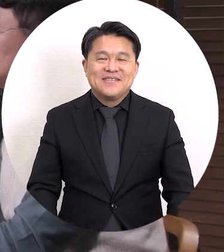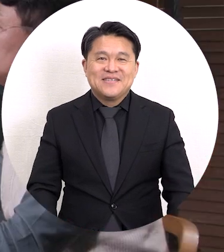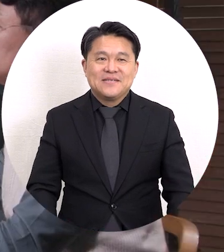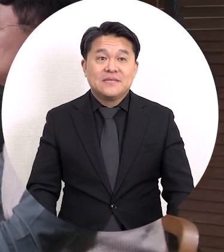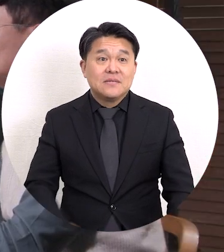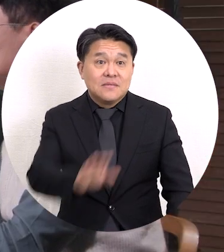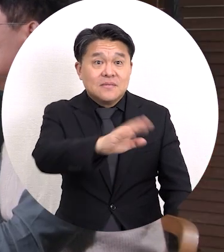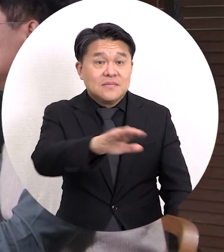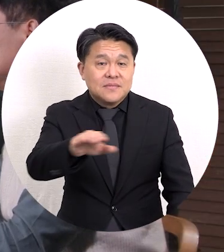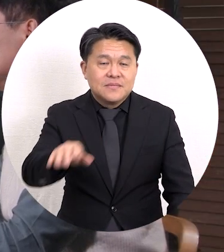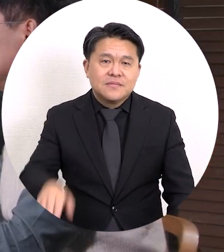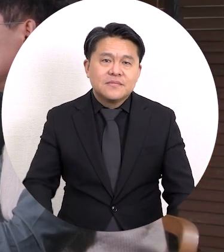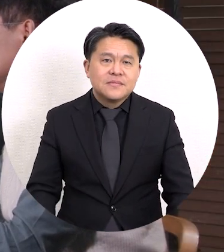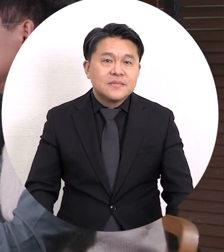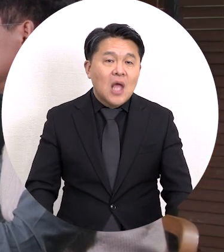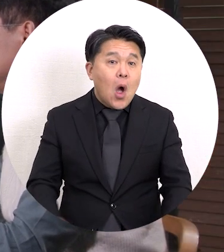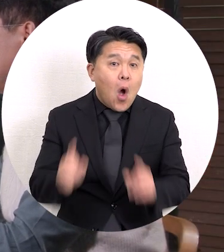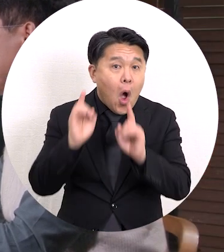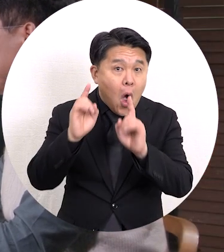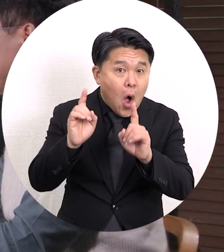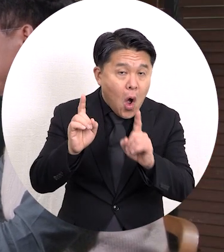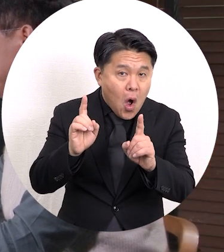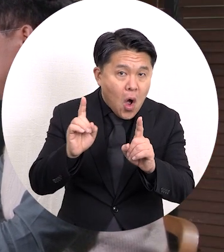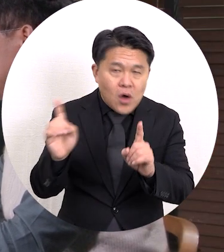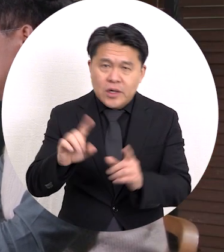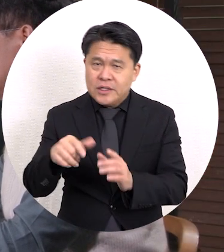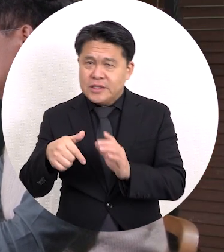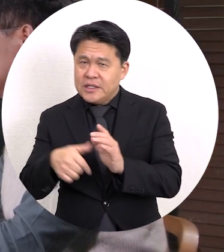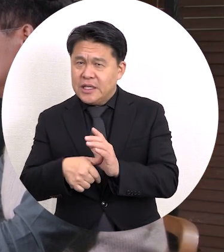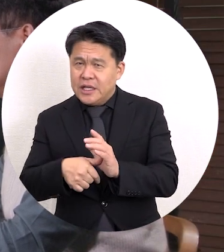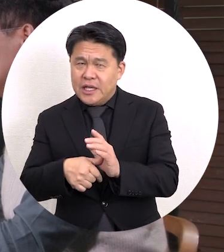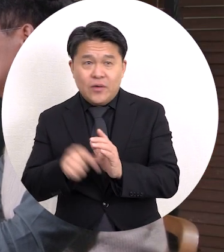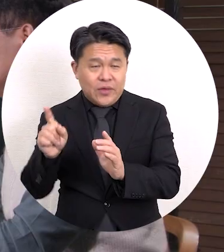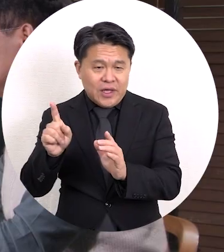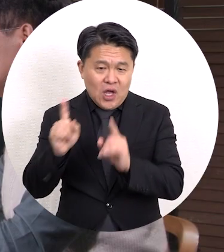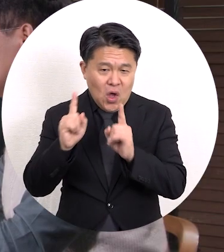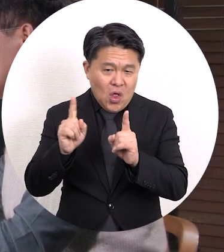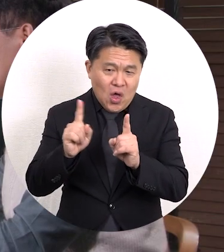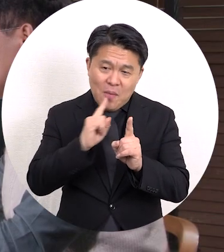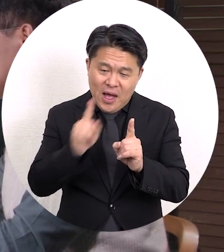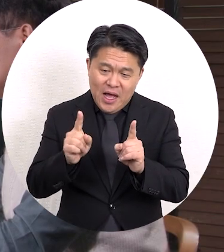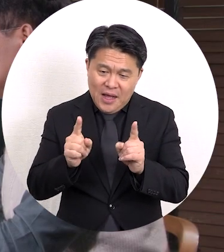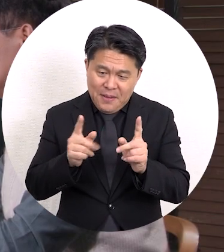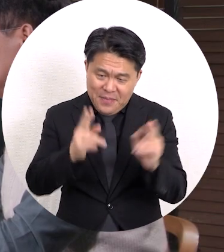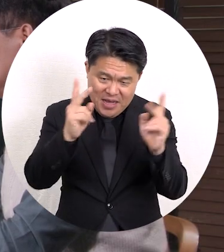So, we believe that the process of language becoming segmented into distinct sounds,